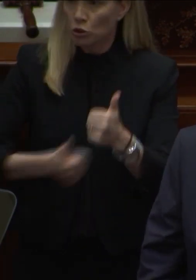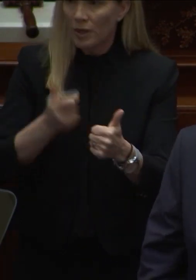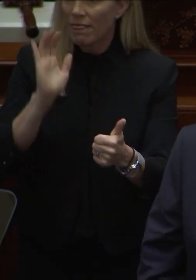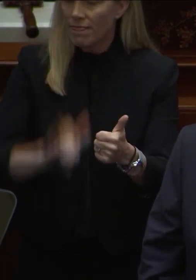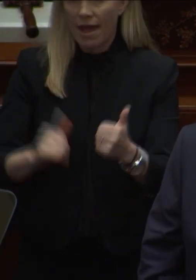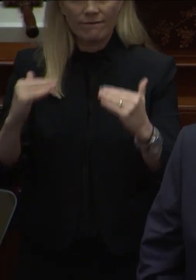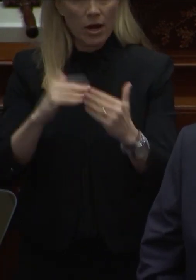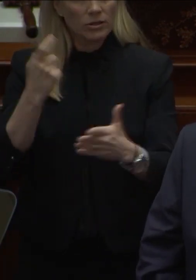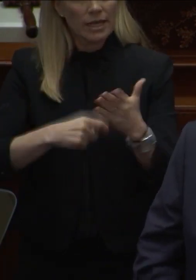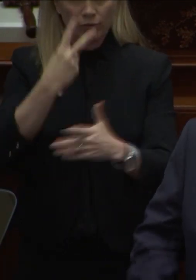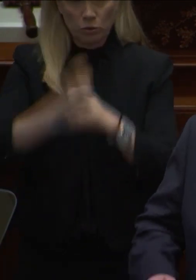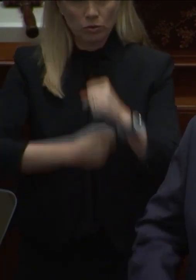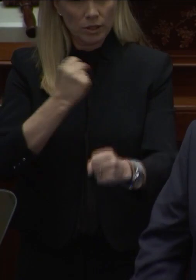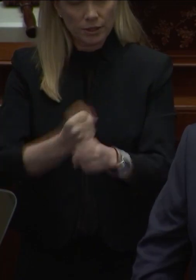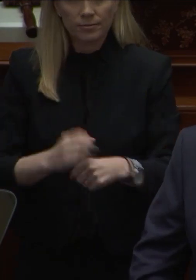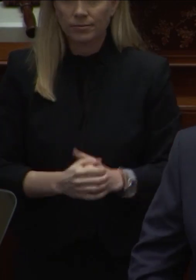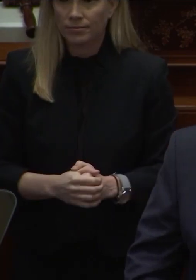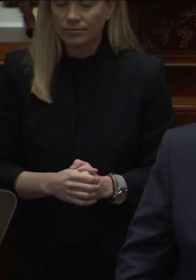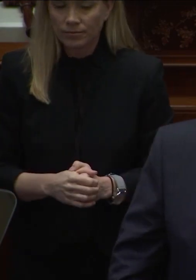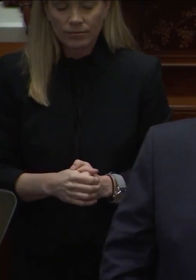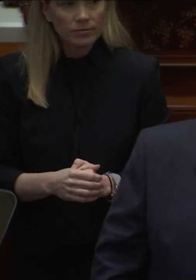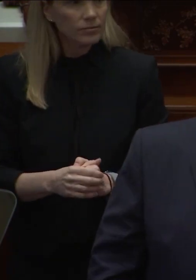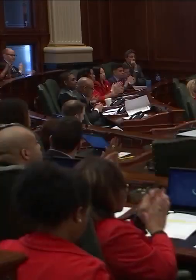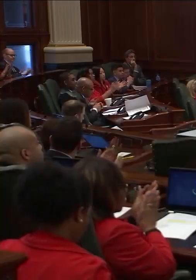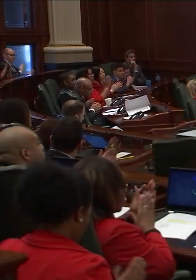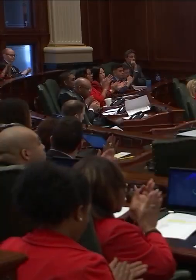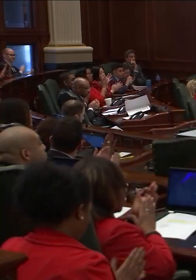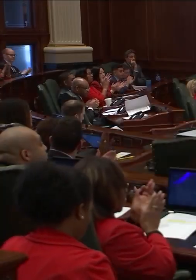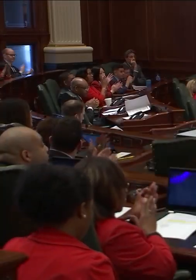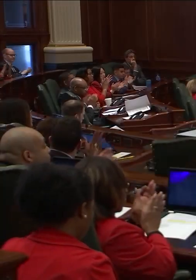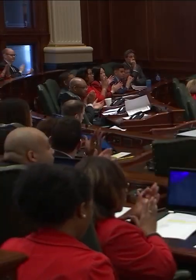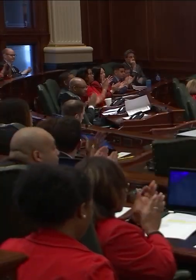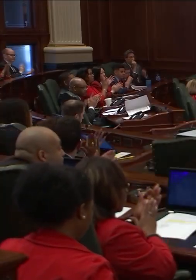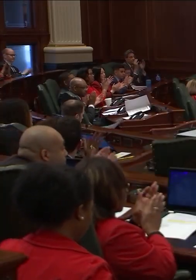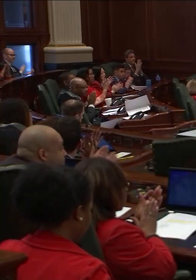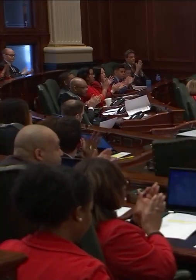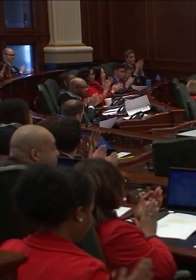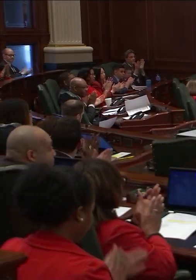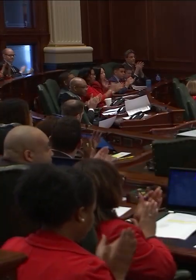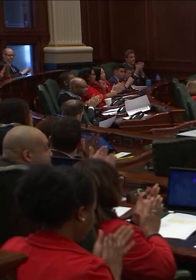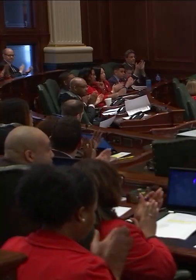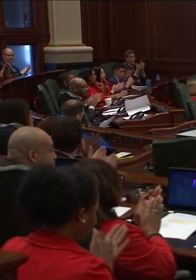I AM GOING TO BE RELENTLESS IN PURSUING ONE OVER THE NEXT TWO